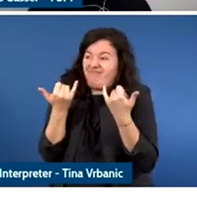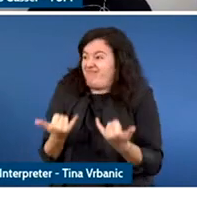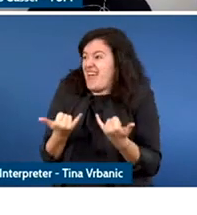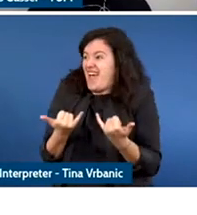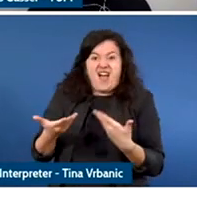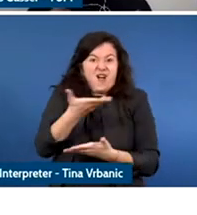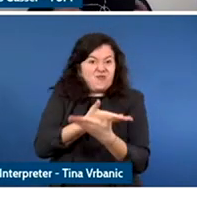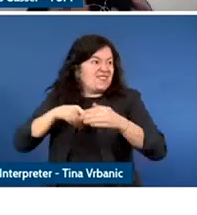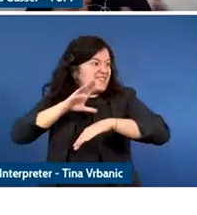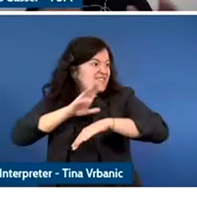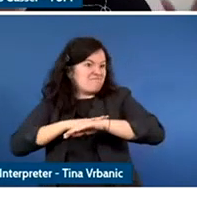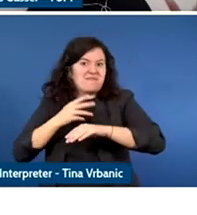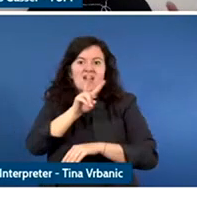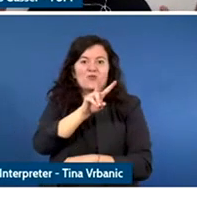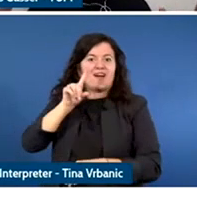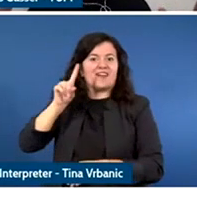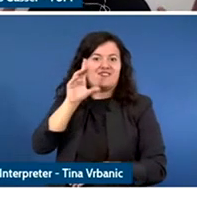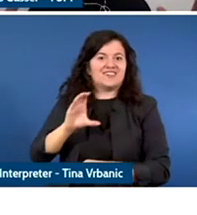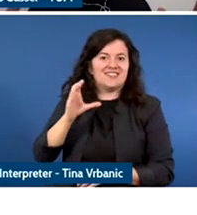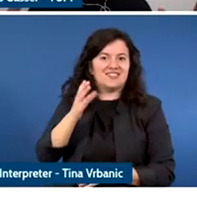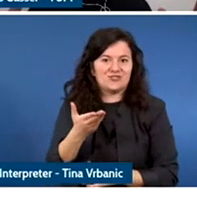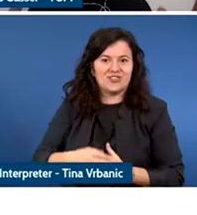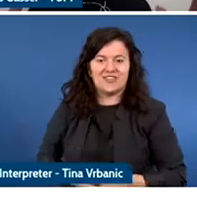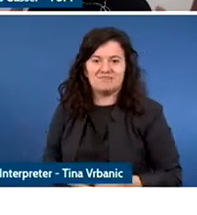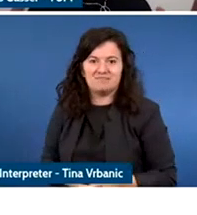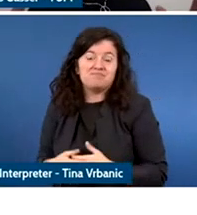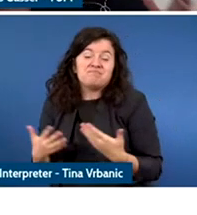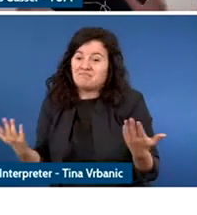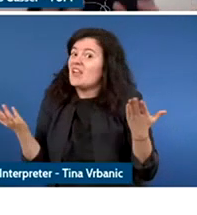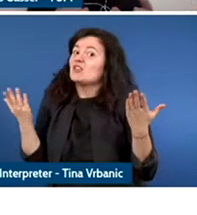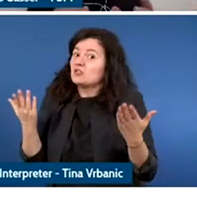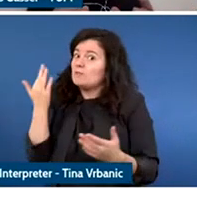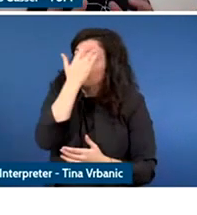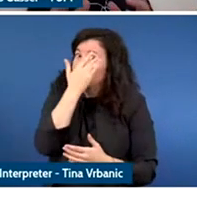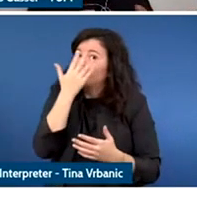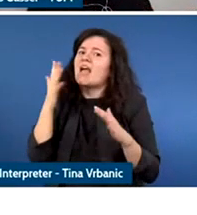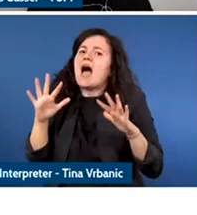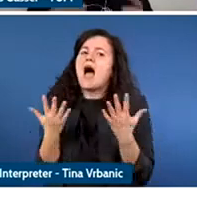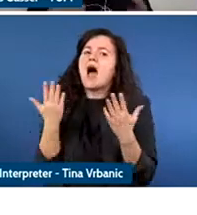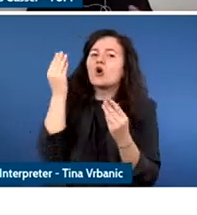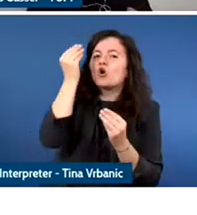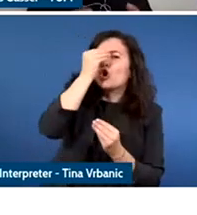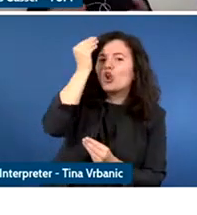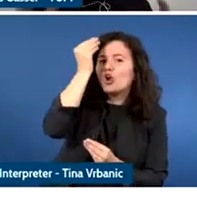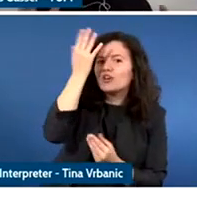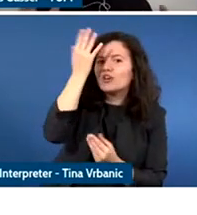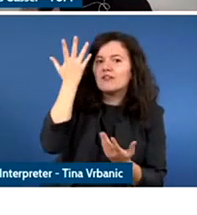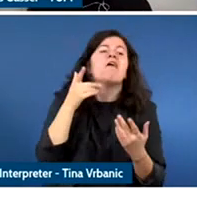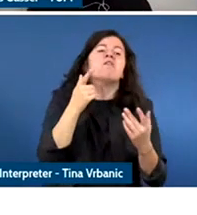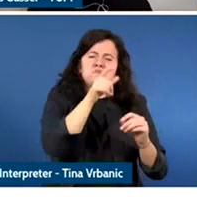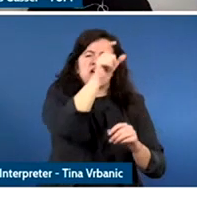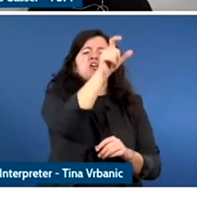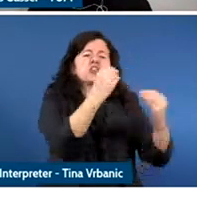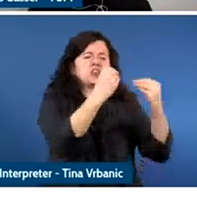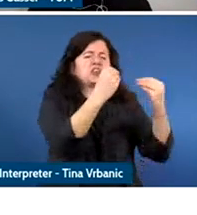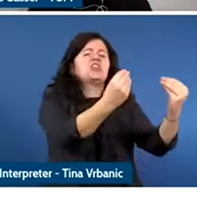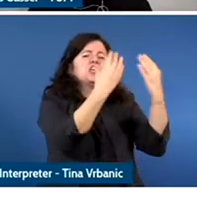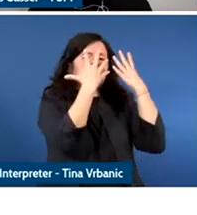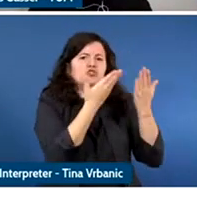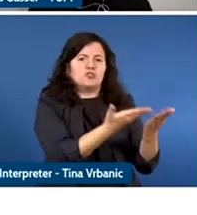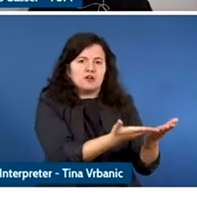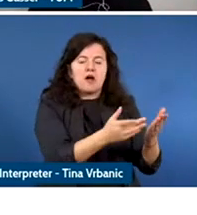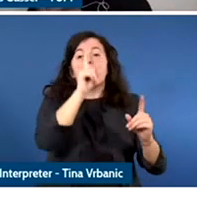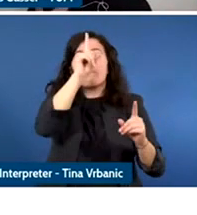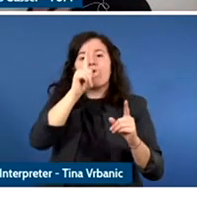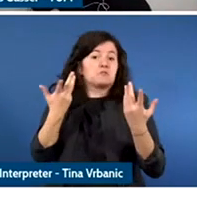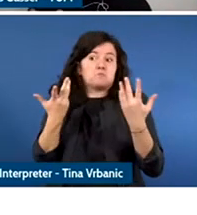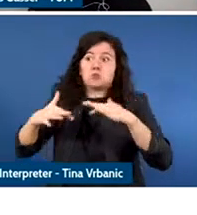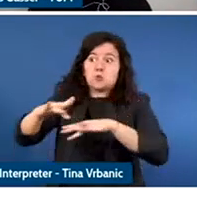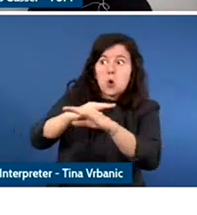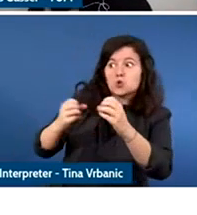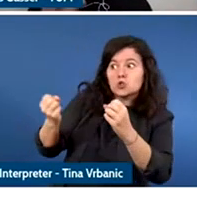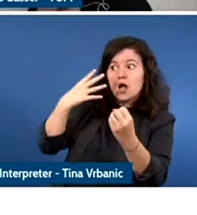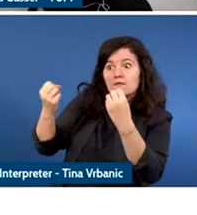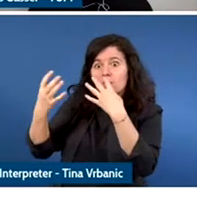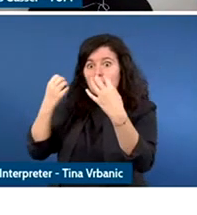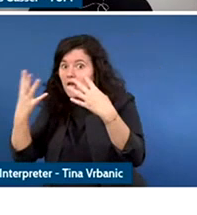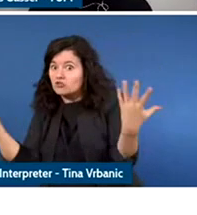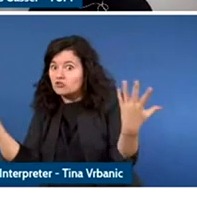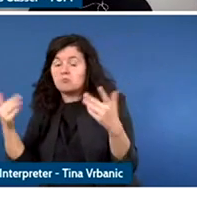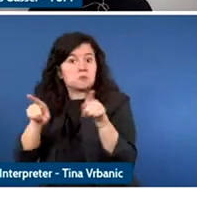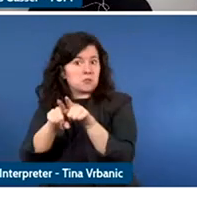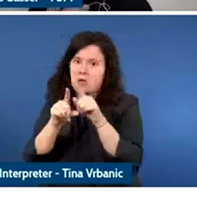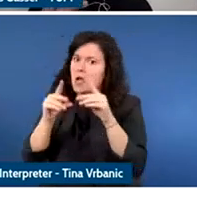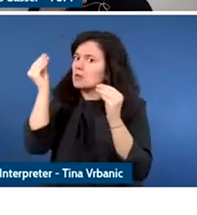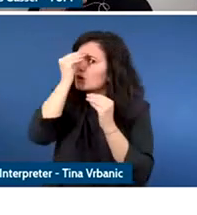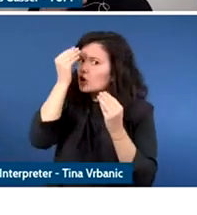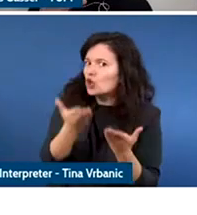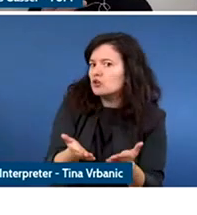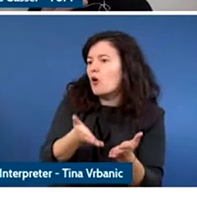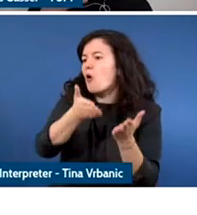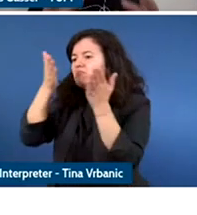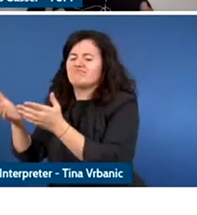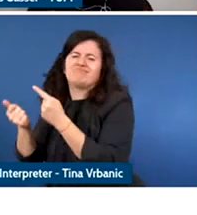want to name it so I see that as a positive agenda and as a